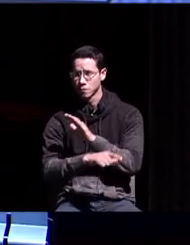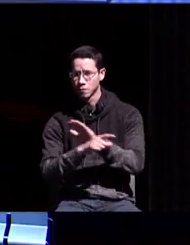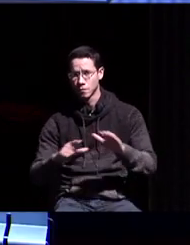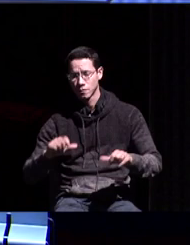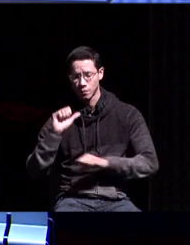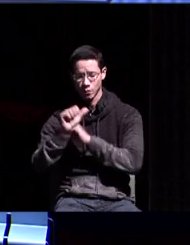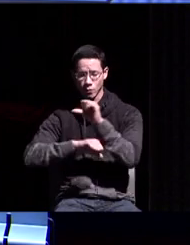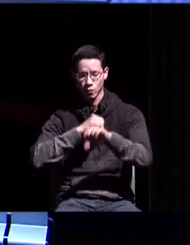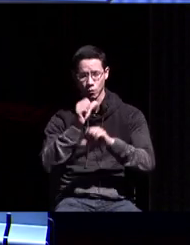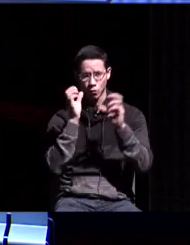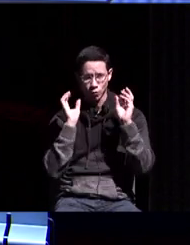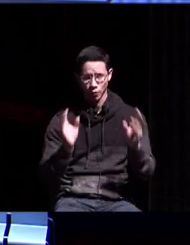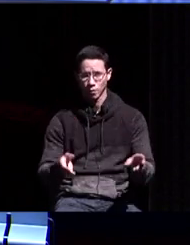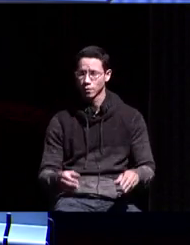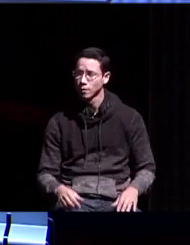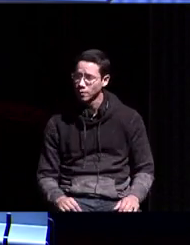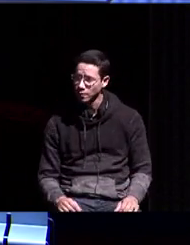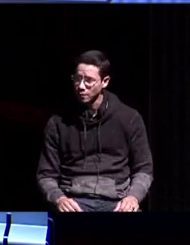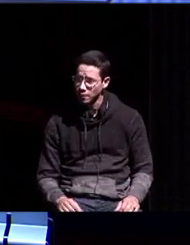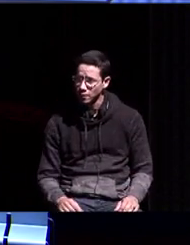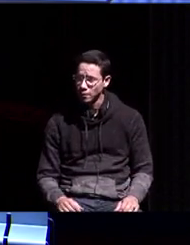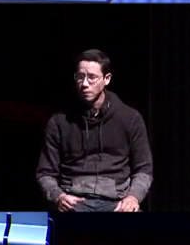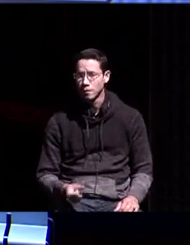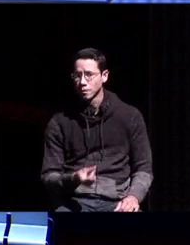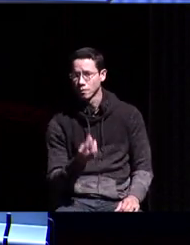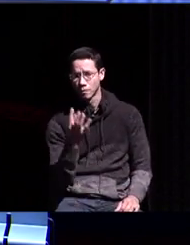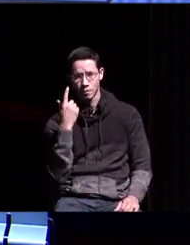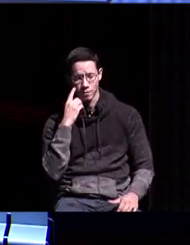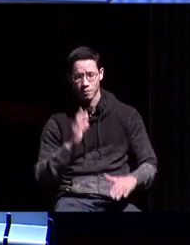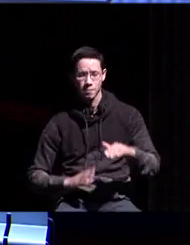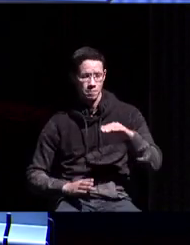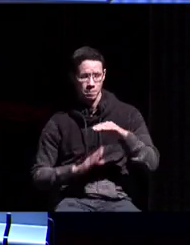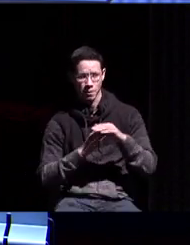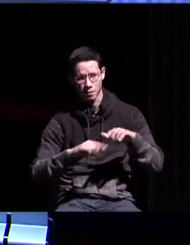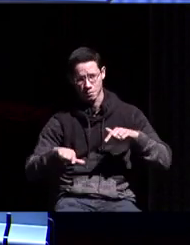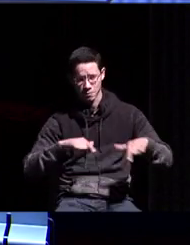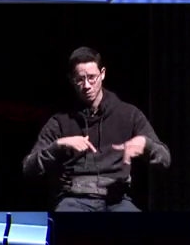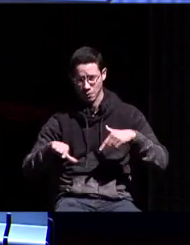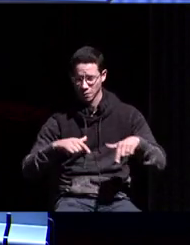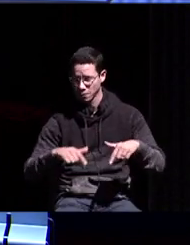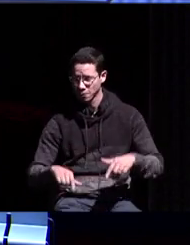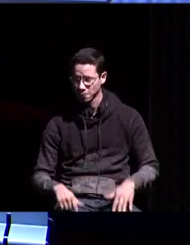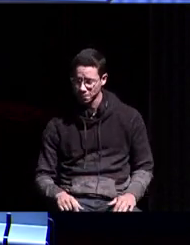That is the maximum hour load and considering that salaries are really low